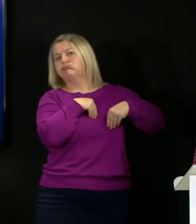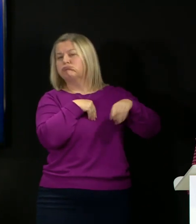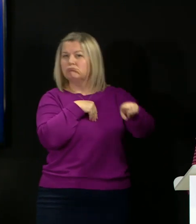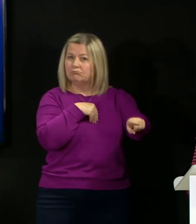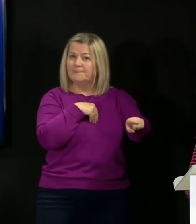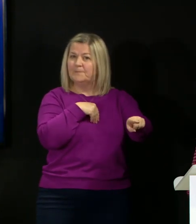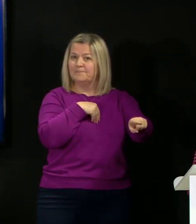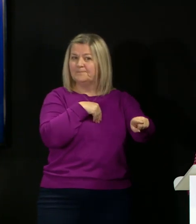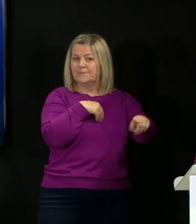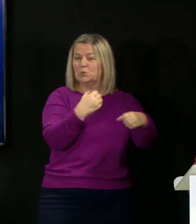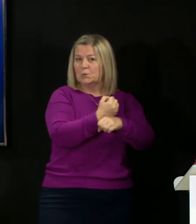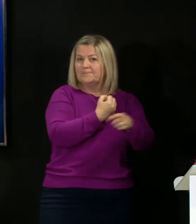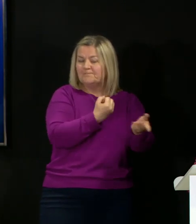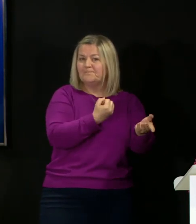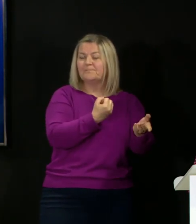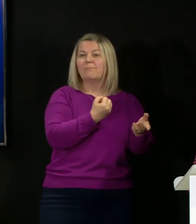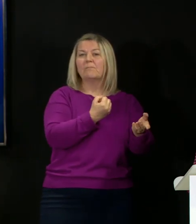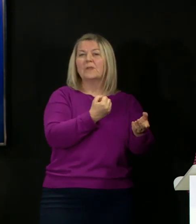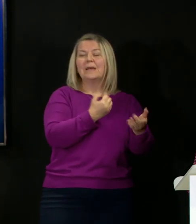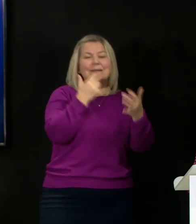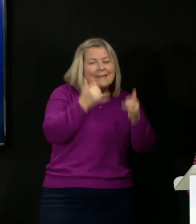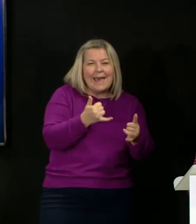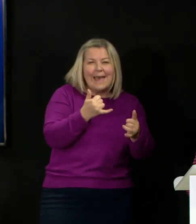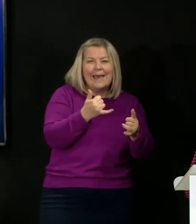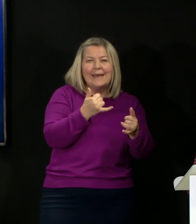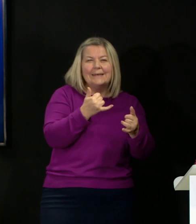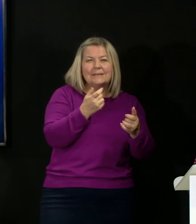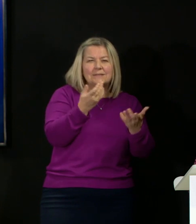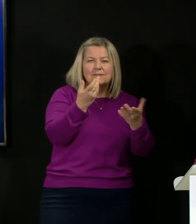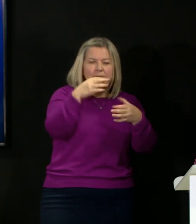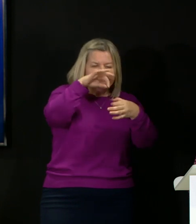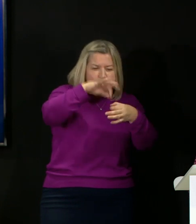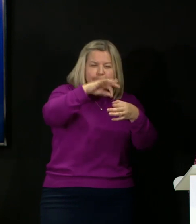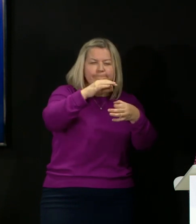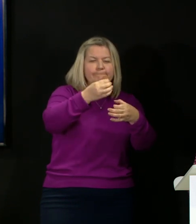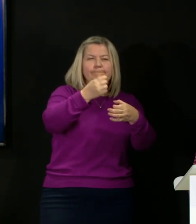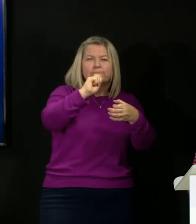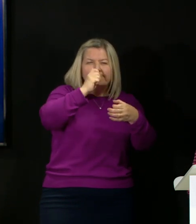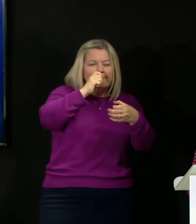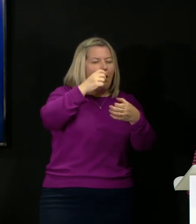Of course, testing isn't the primary way in which you protect a care home from acquiring